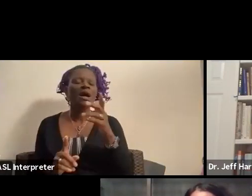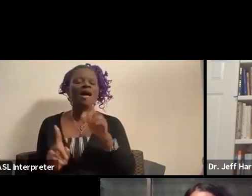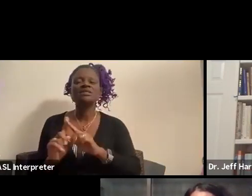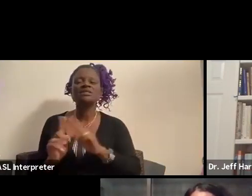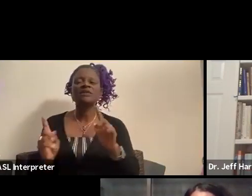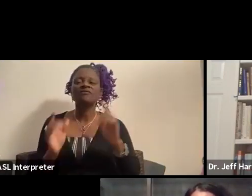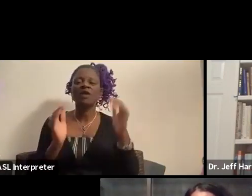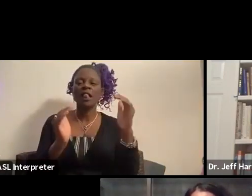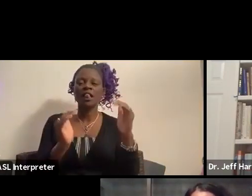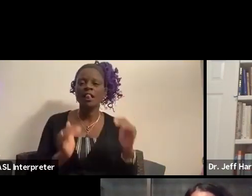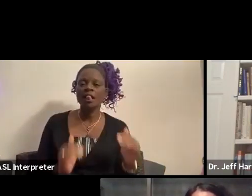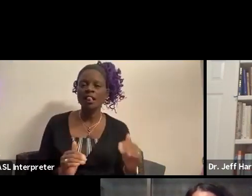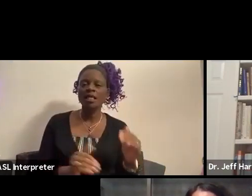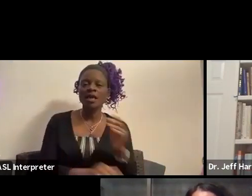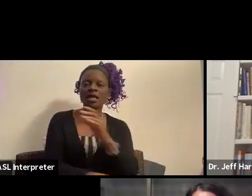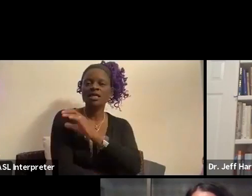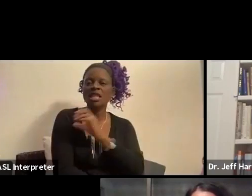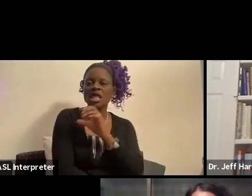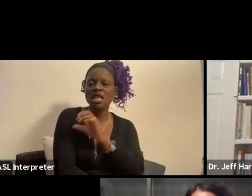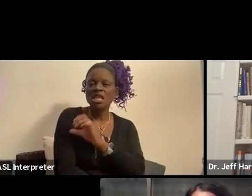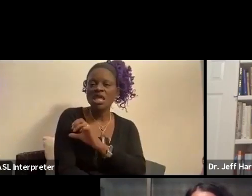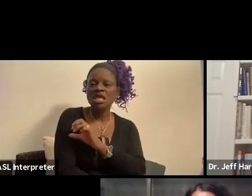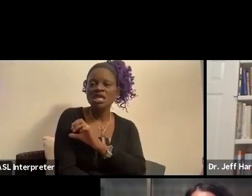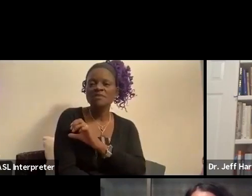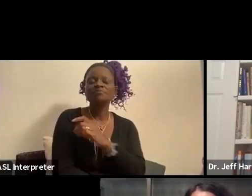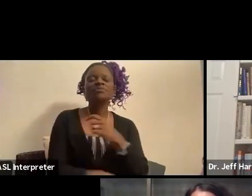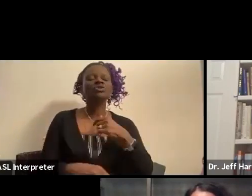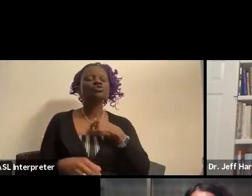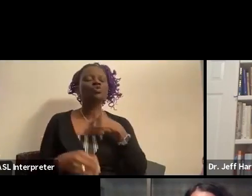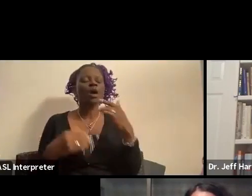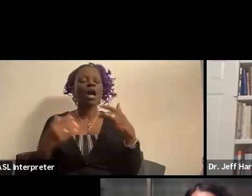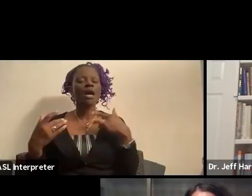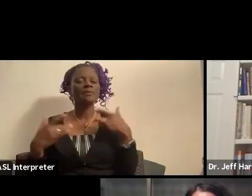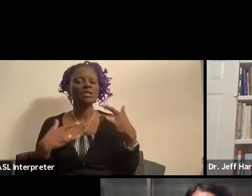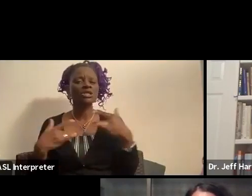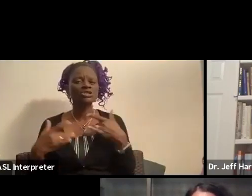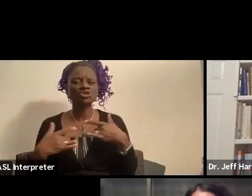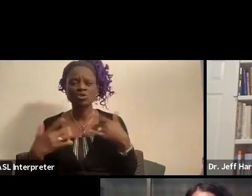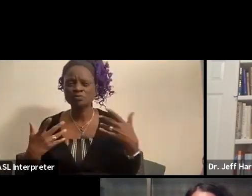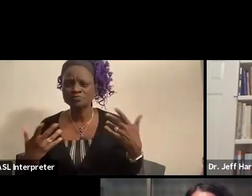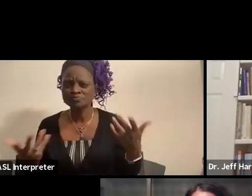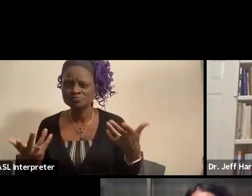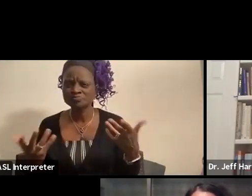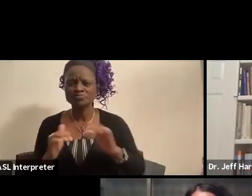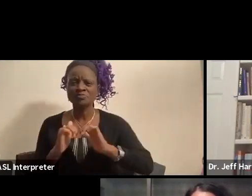is there anything that the county can do to get involved in trying to